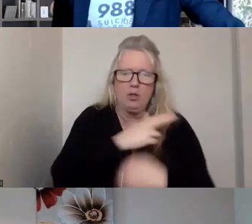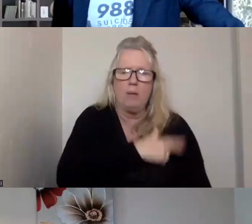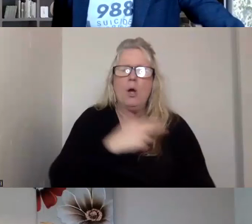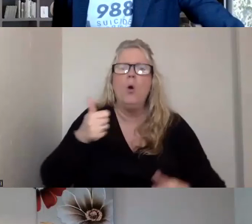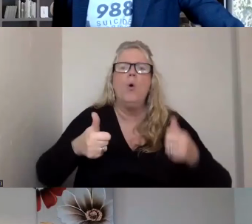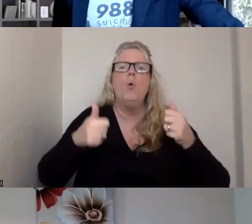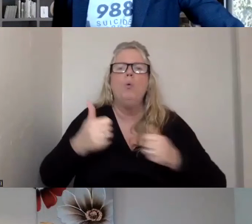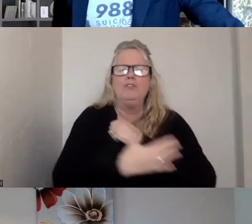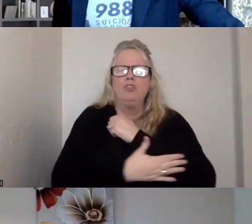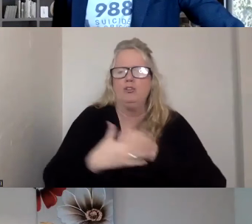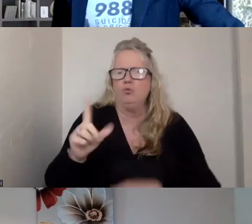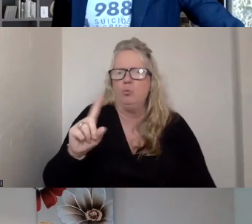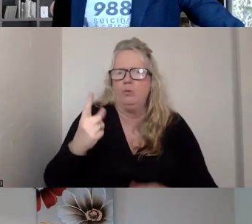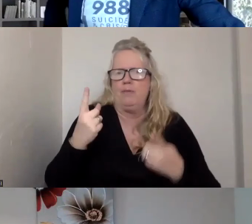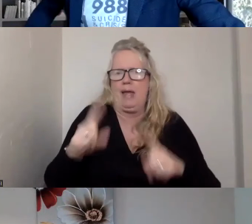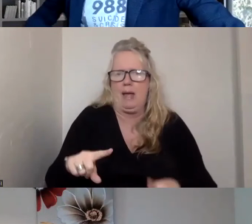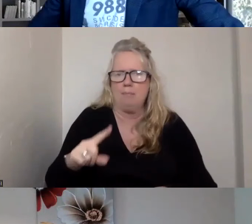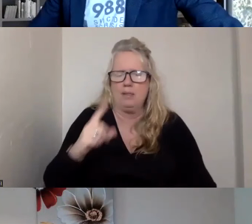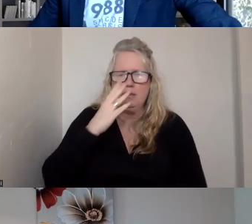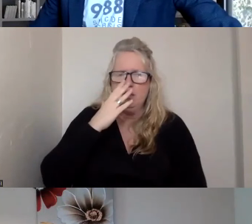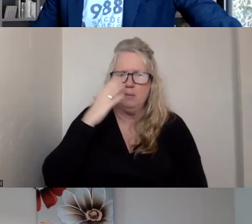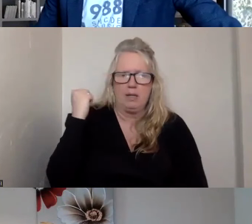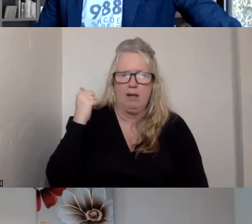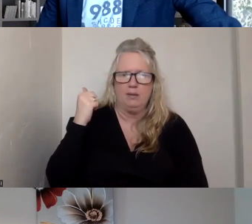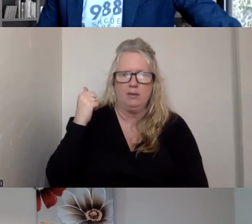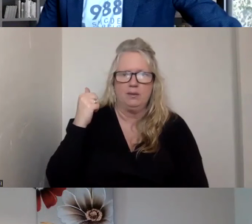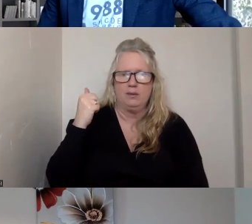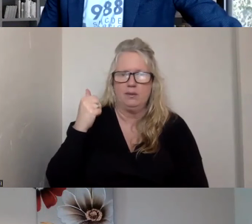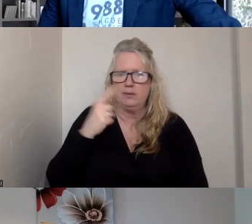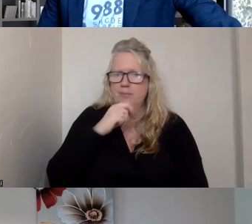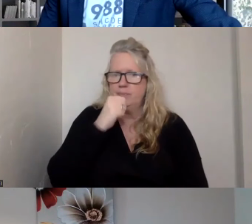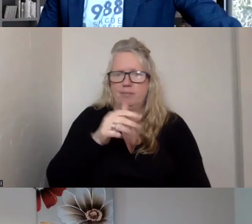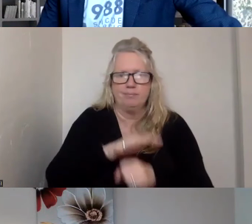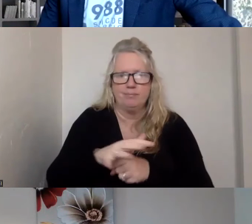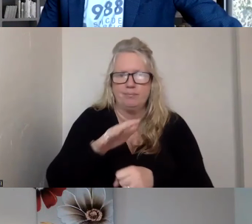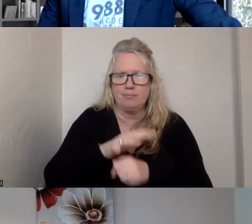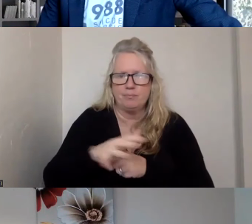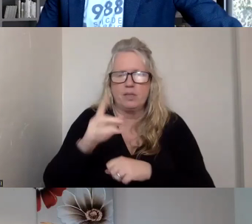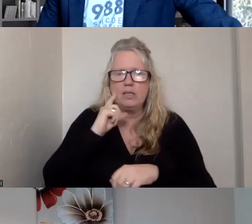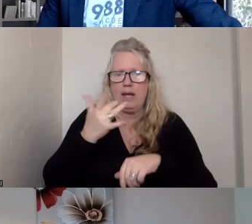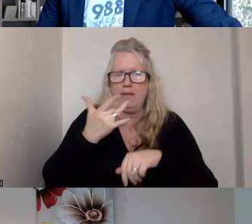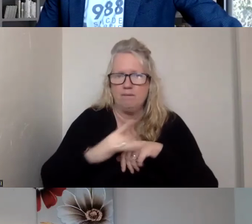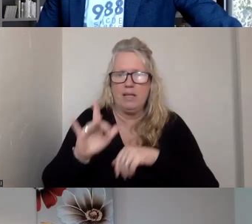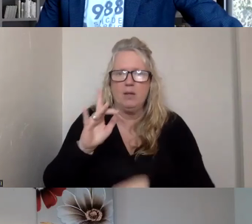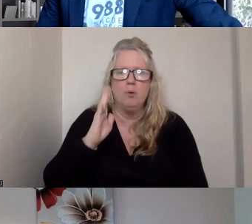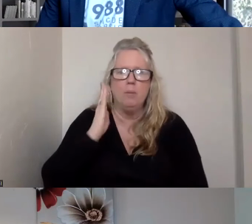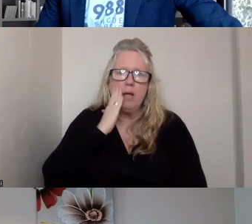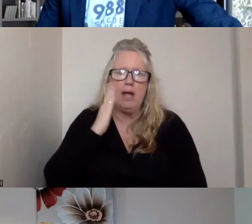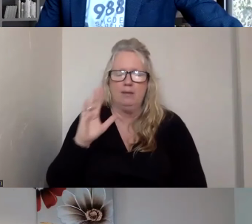PRACTICE OCCUR DUE TO A LACK OF AVAILABLE BEDS IN THE ER OR CARE